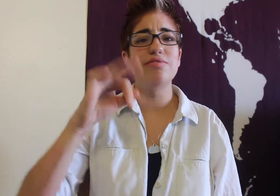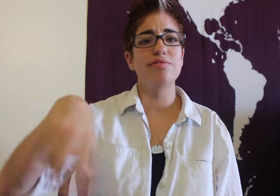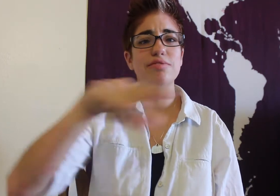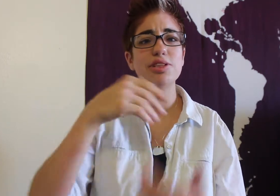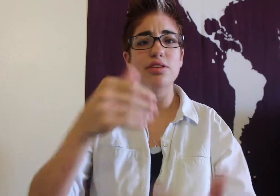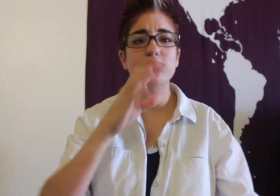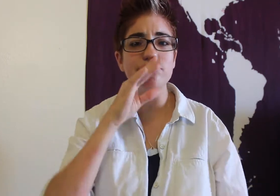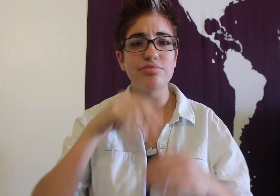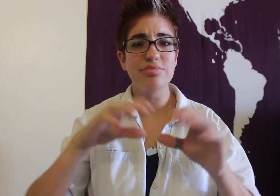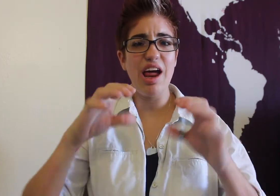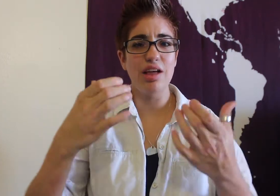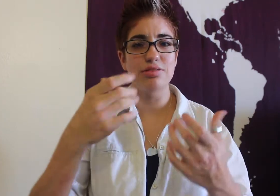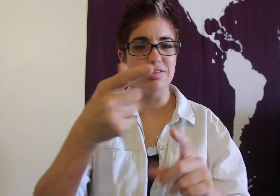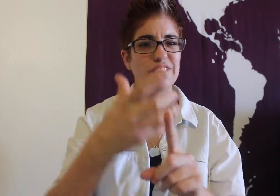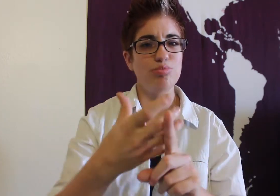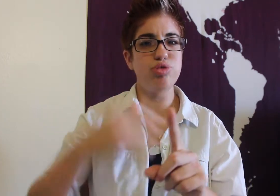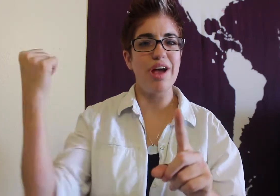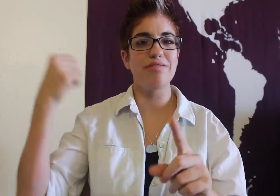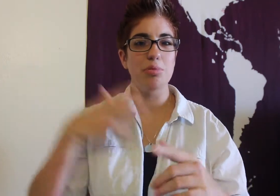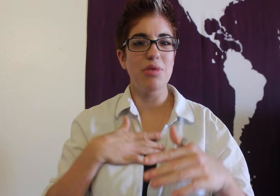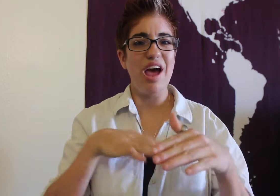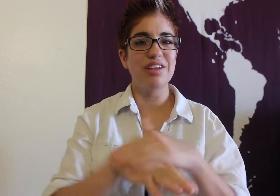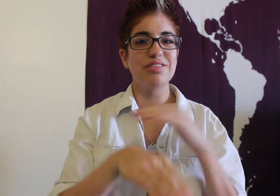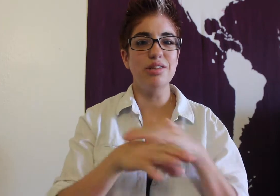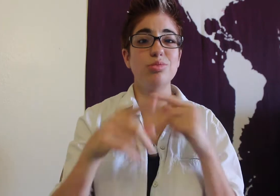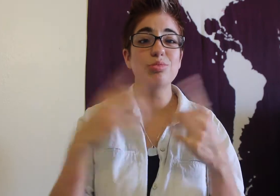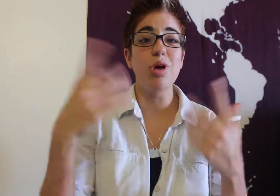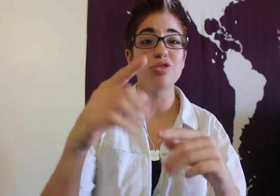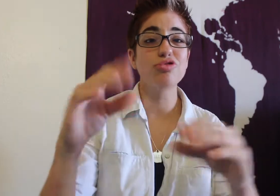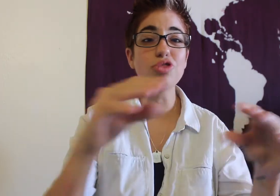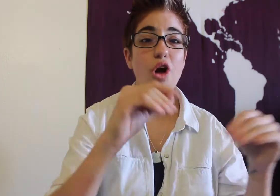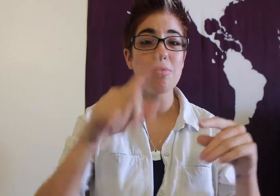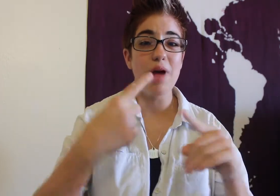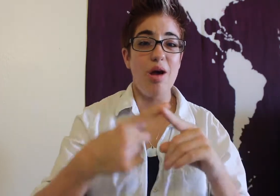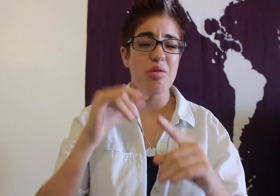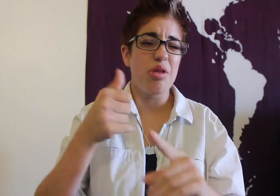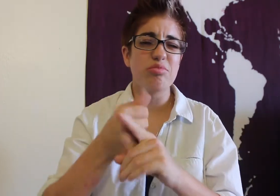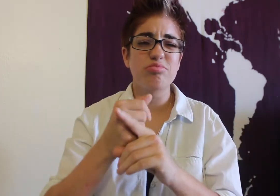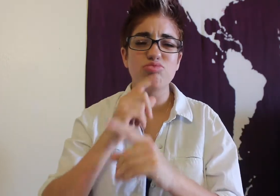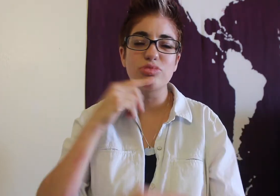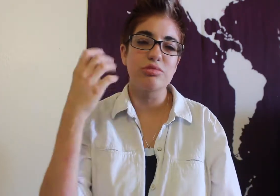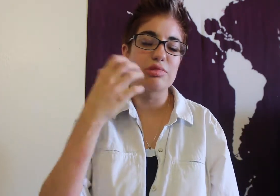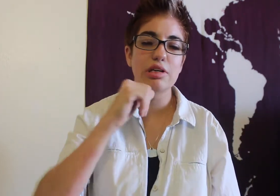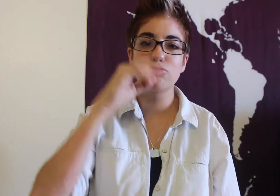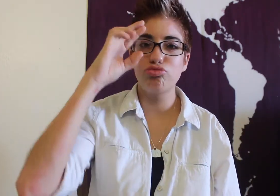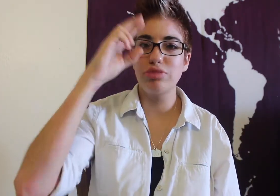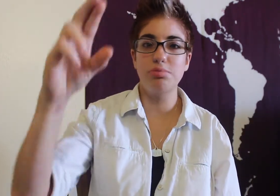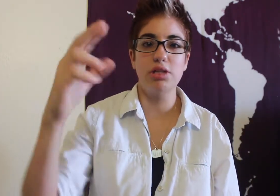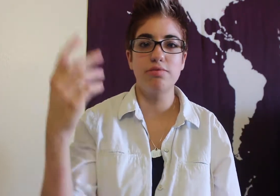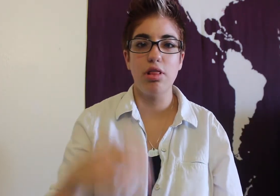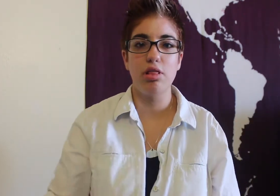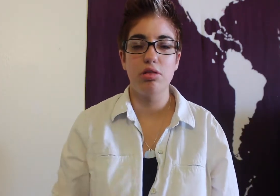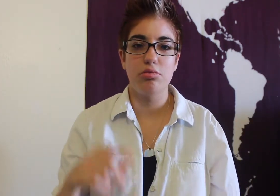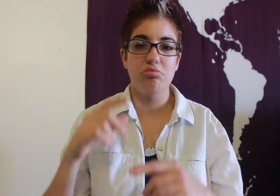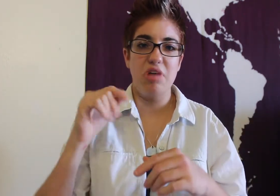So, if you speak in this class, you are depriving my access what you are talking about. It is simply disrespectful.